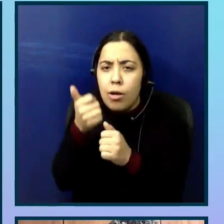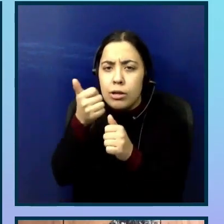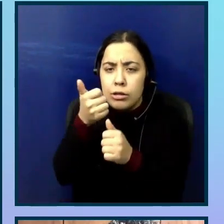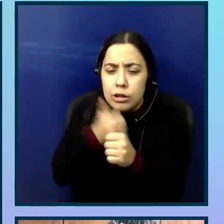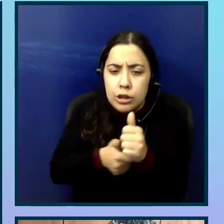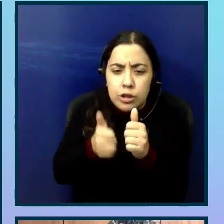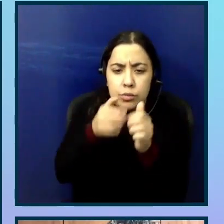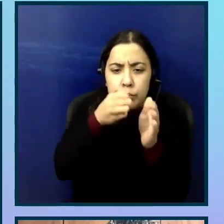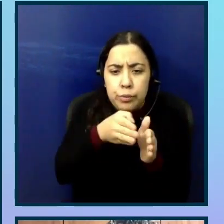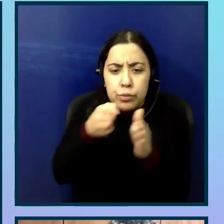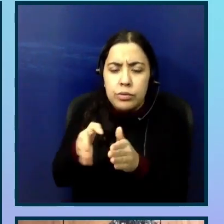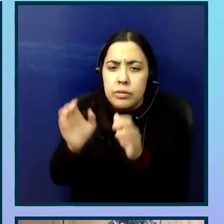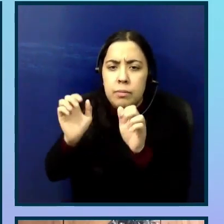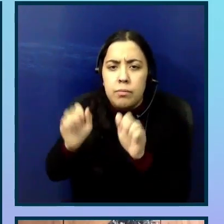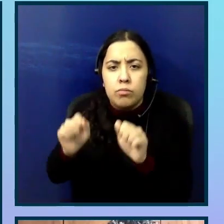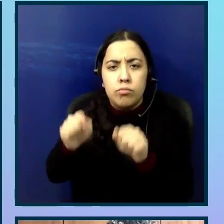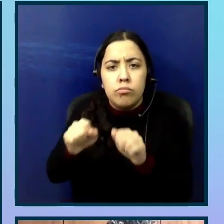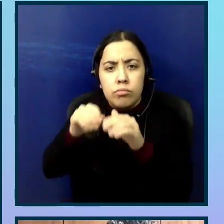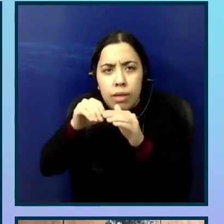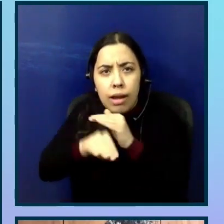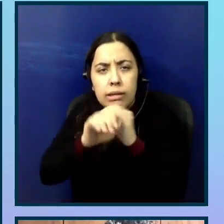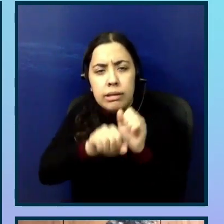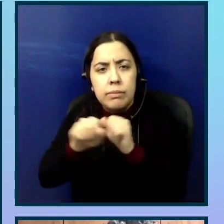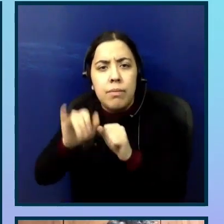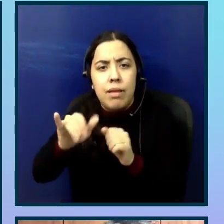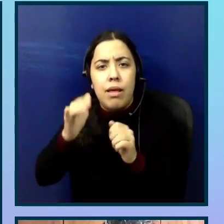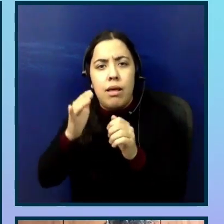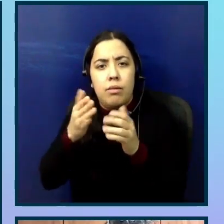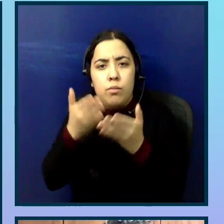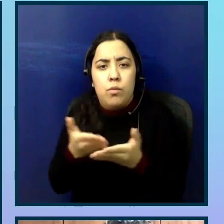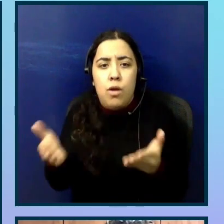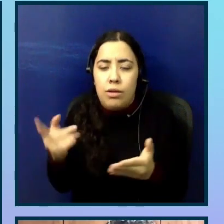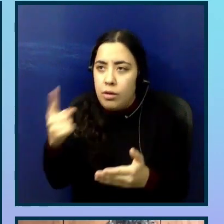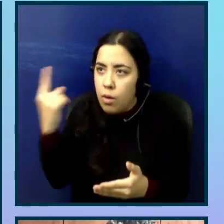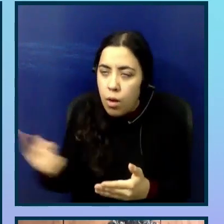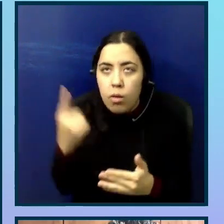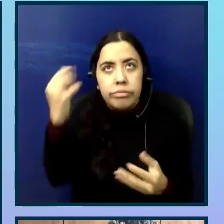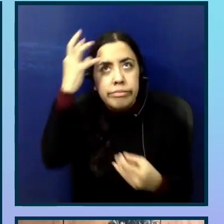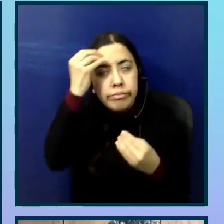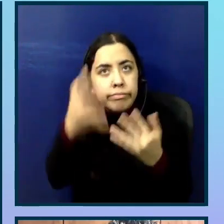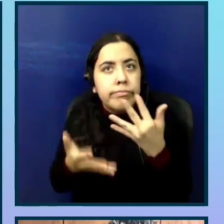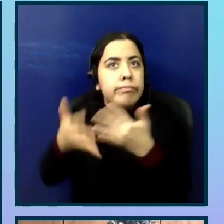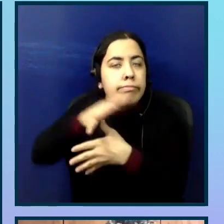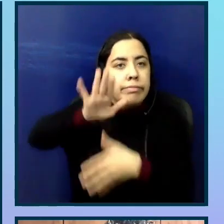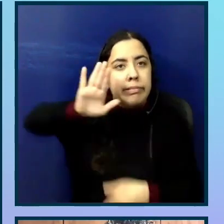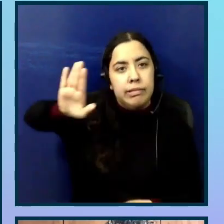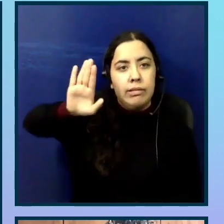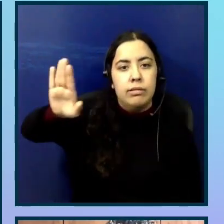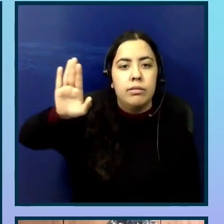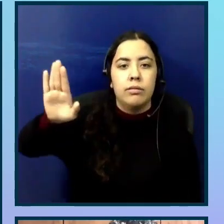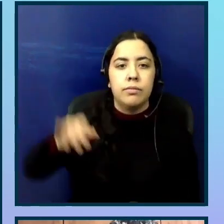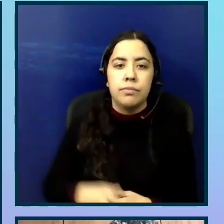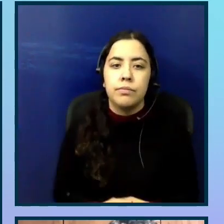As I was using the product Kurzweil 3000, he watched me and he said,